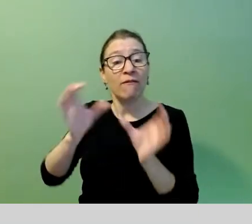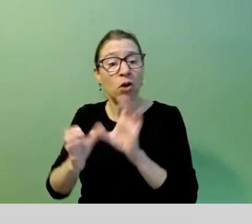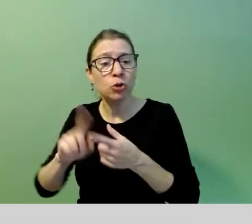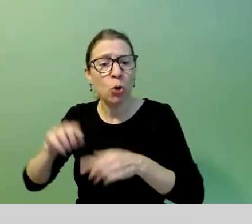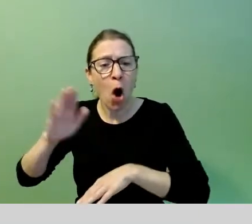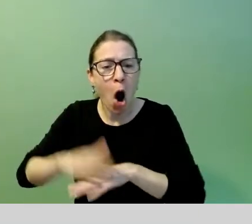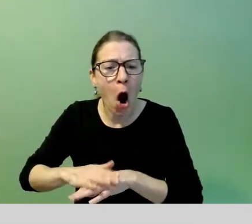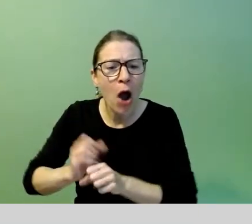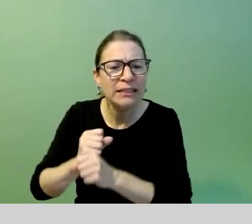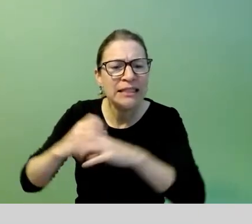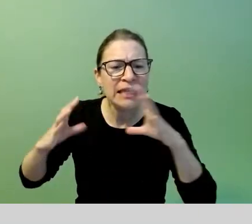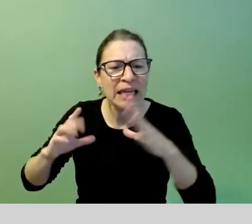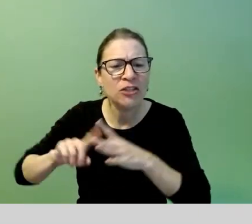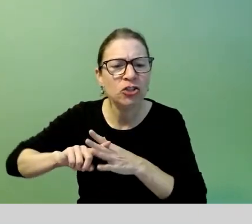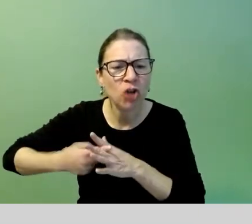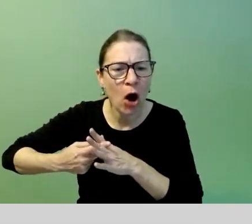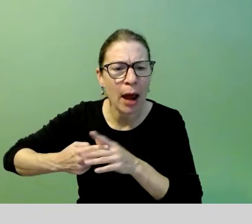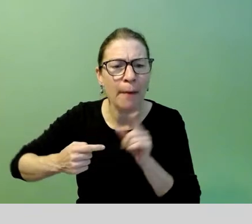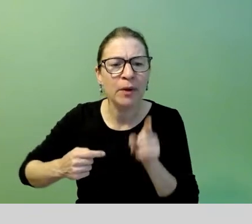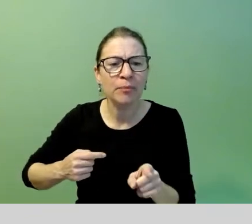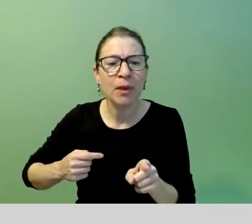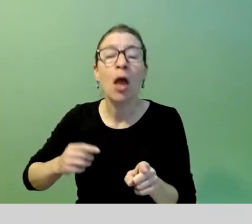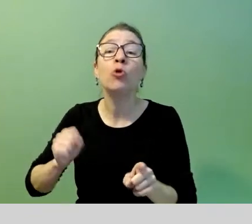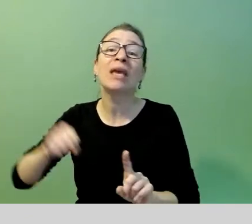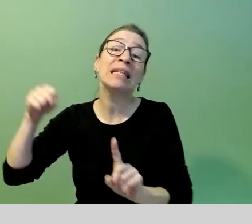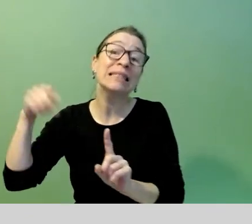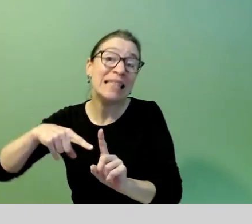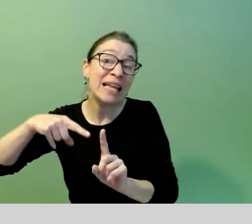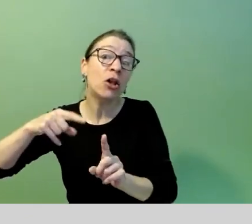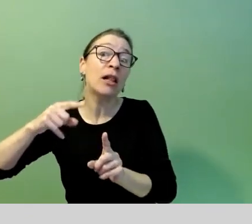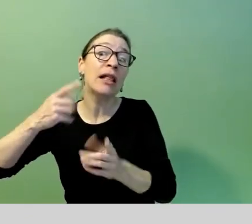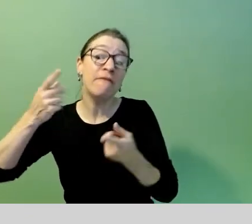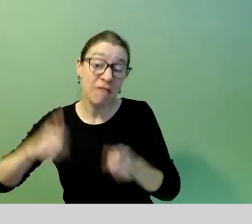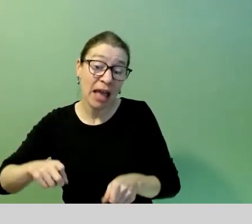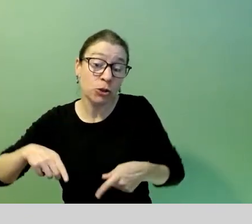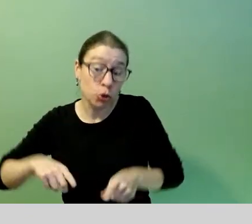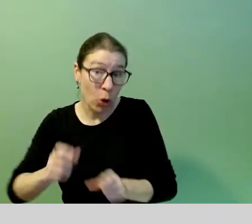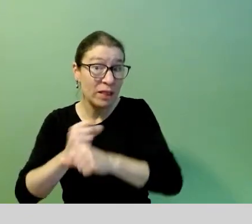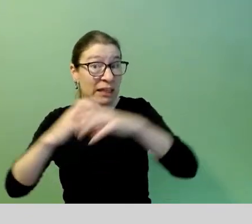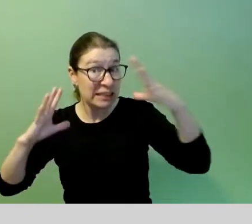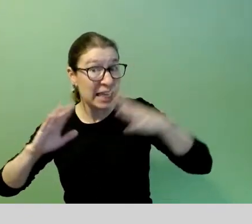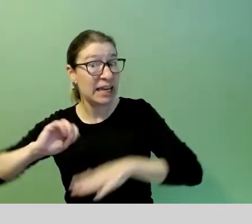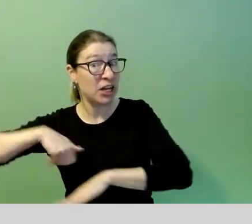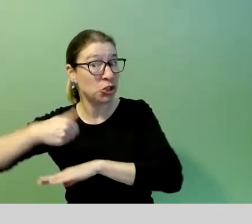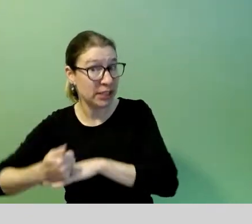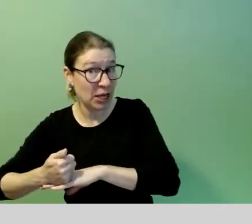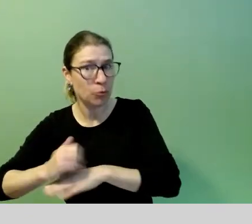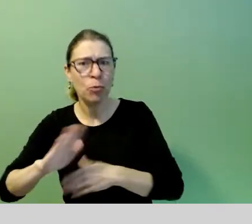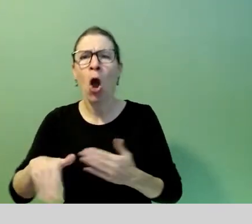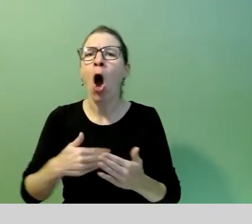we can actually now signal events during scenes initialization. All event handlers actually look like this.